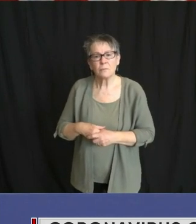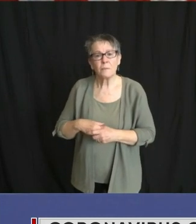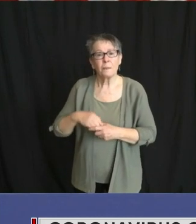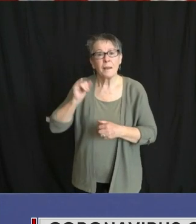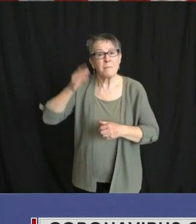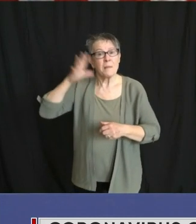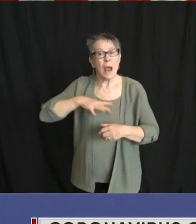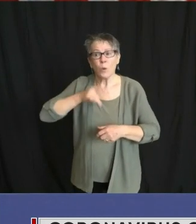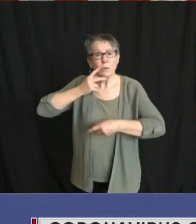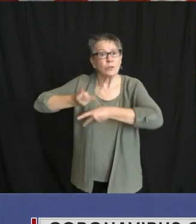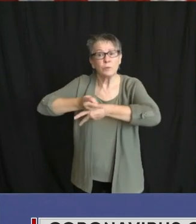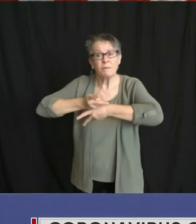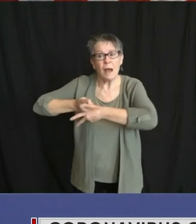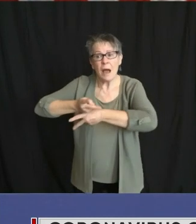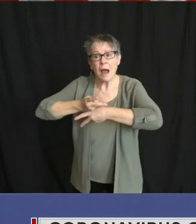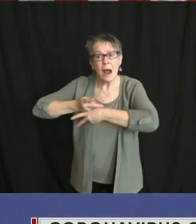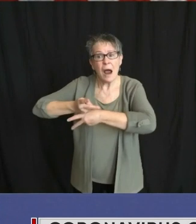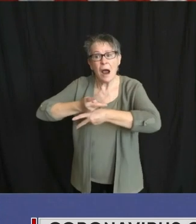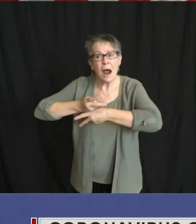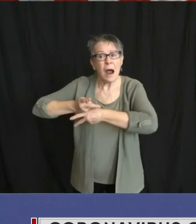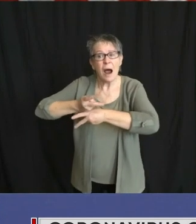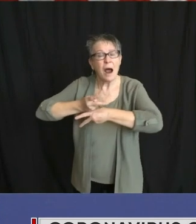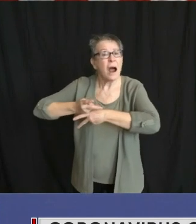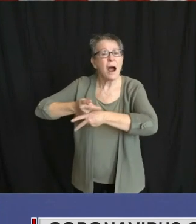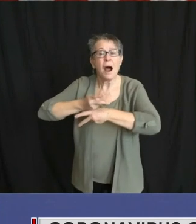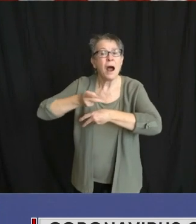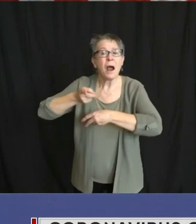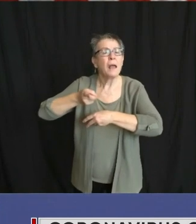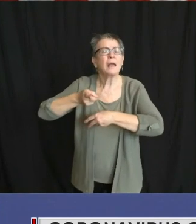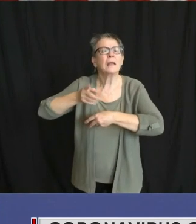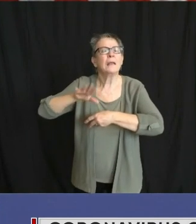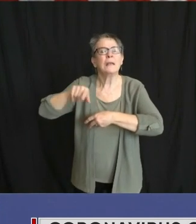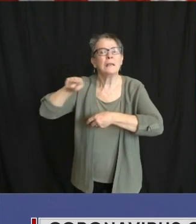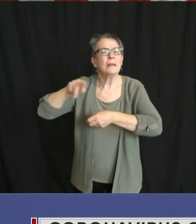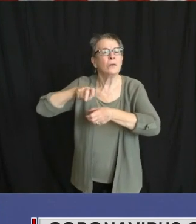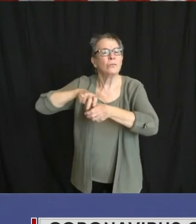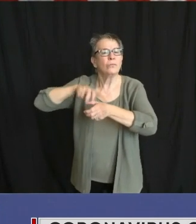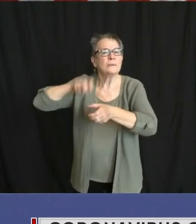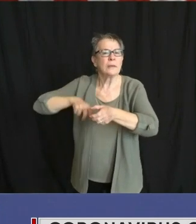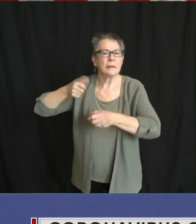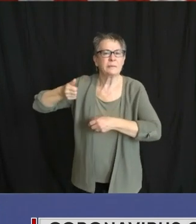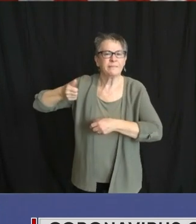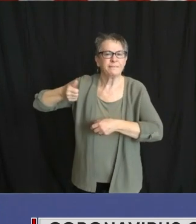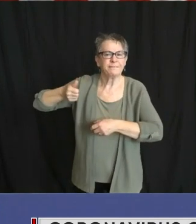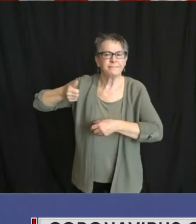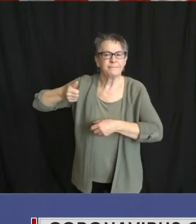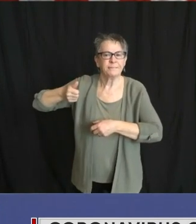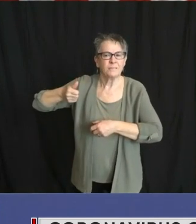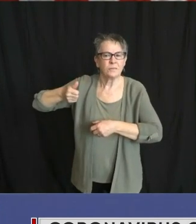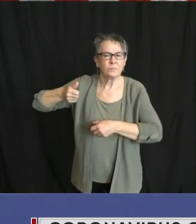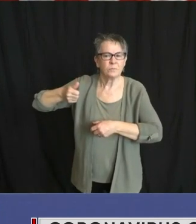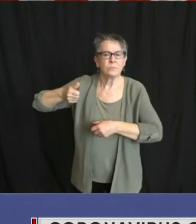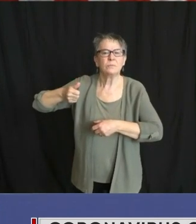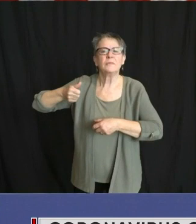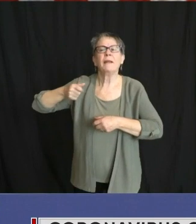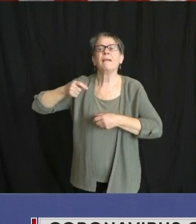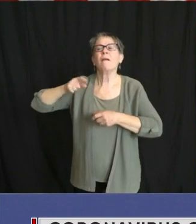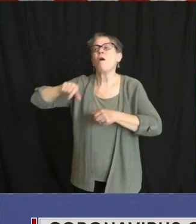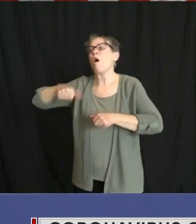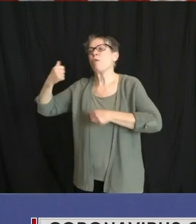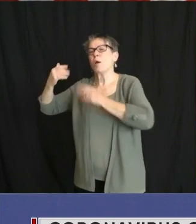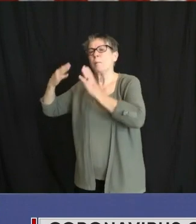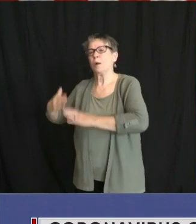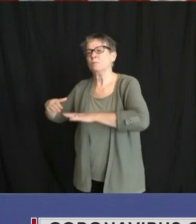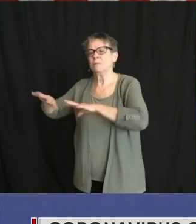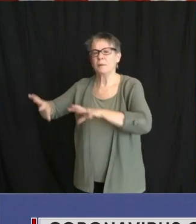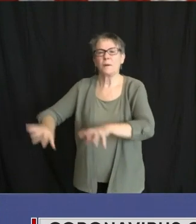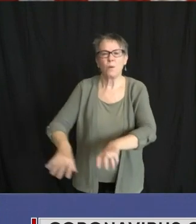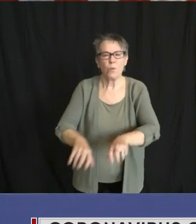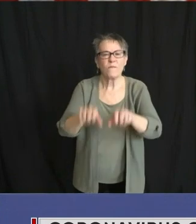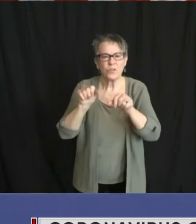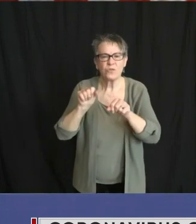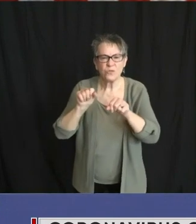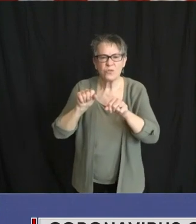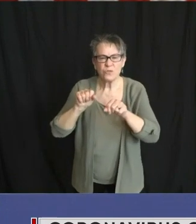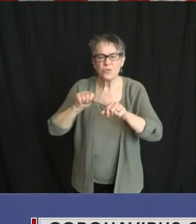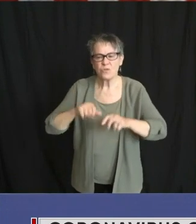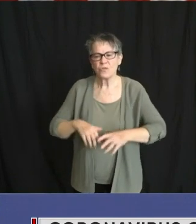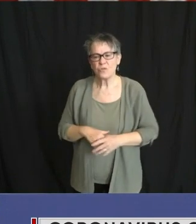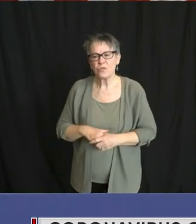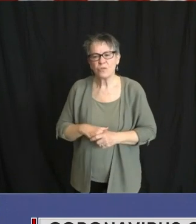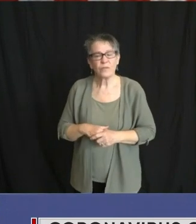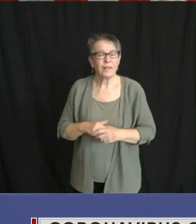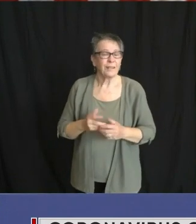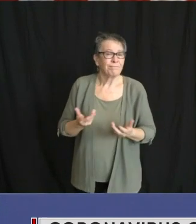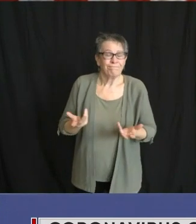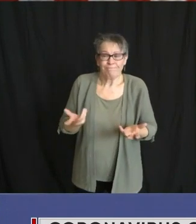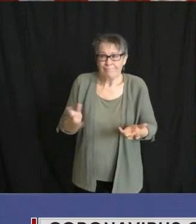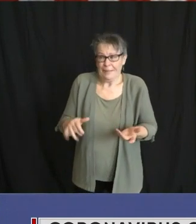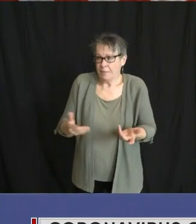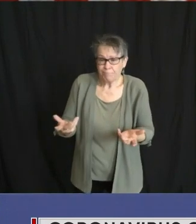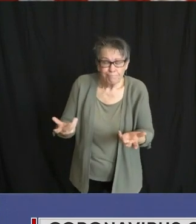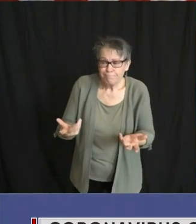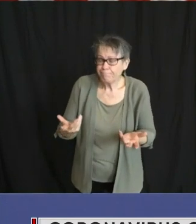GENERAL PUT TROSKY RESIGNED.